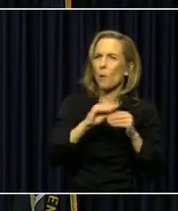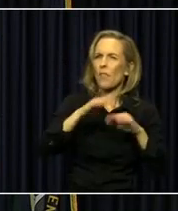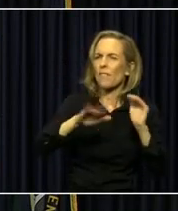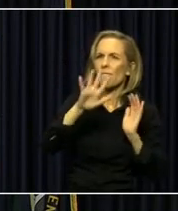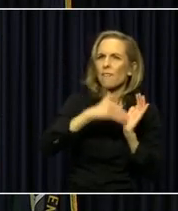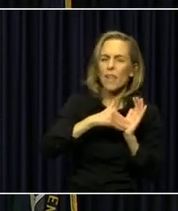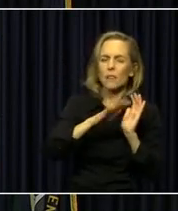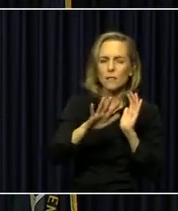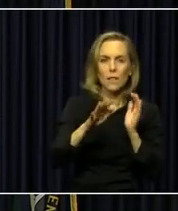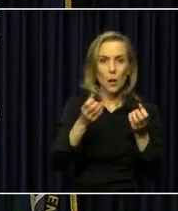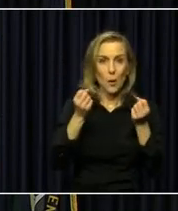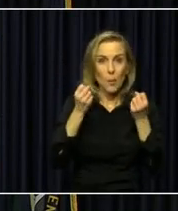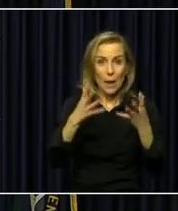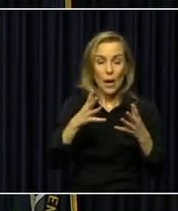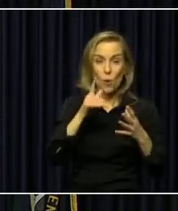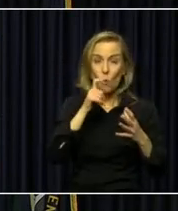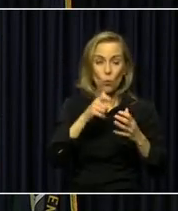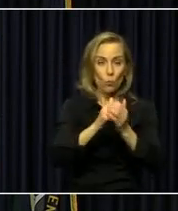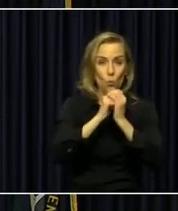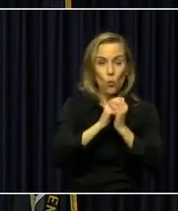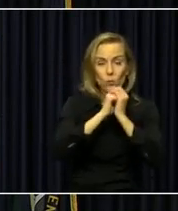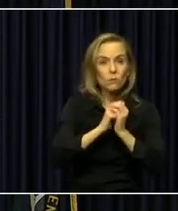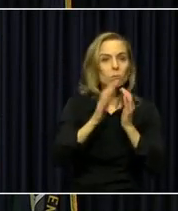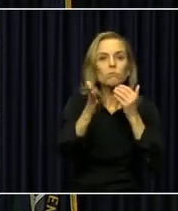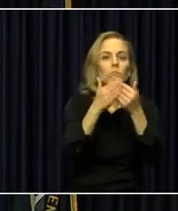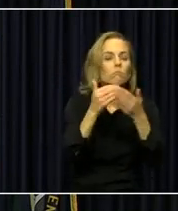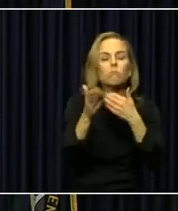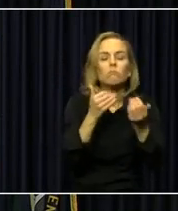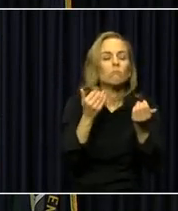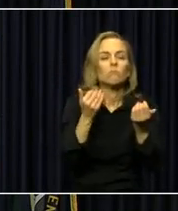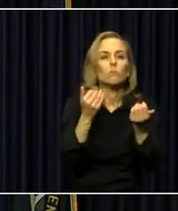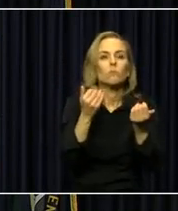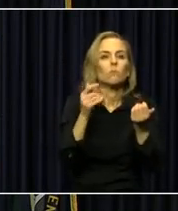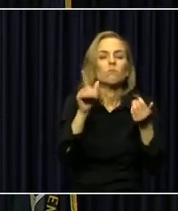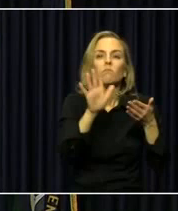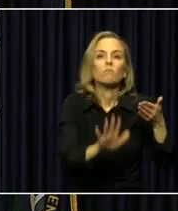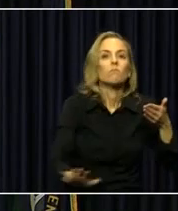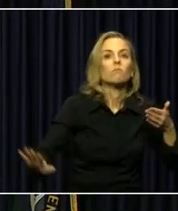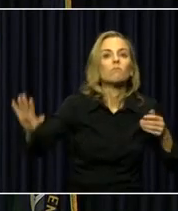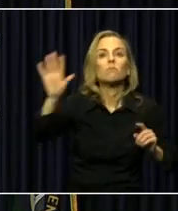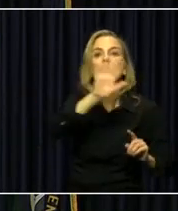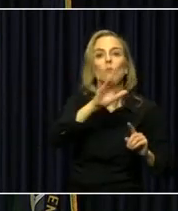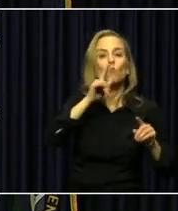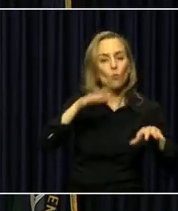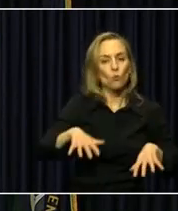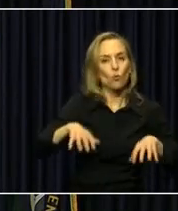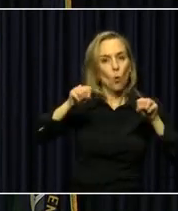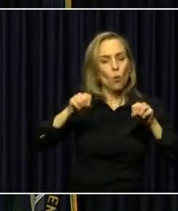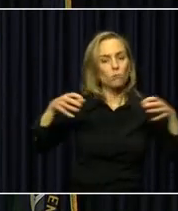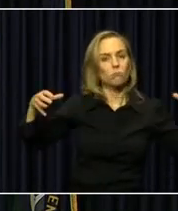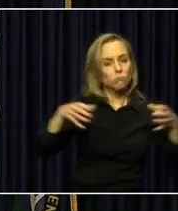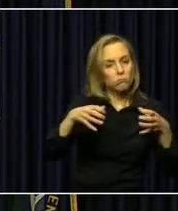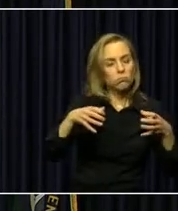ON FACEBOOK. SO TWO OPTIONS THAT DIDN'T EXPOSE ANYBODY TO THE CORONAVIRUS THAT WERE STILL OUT THERE.